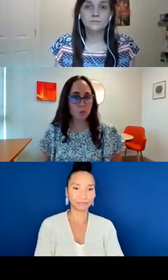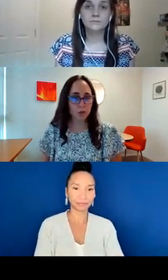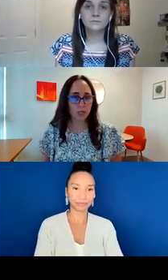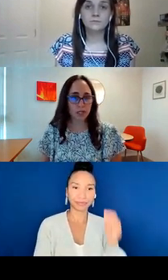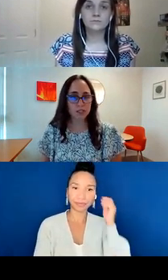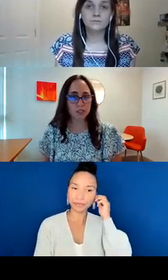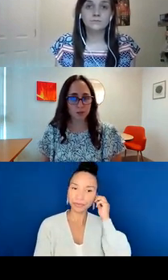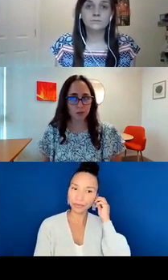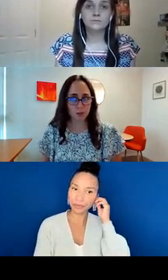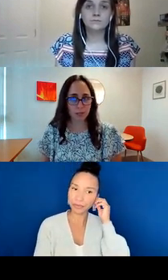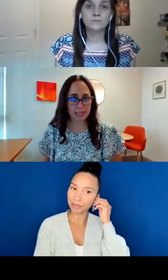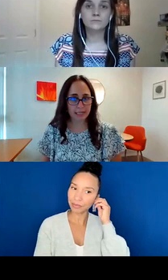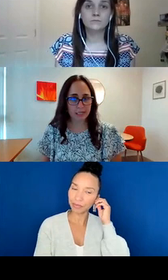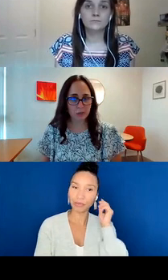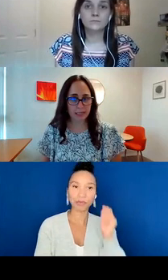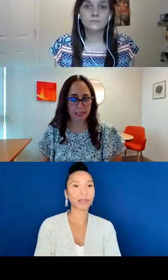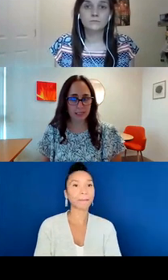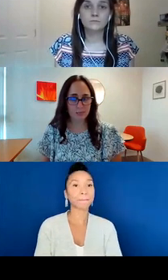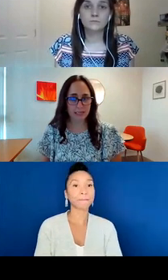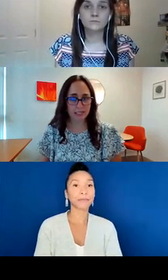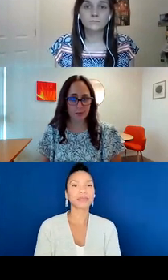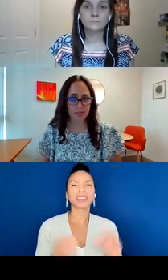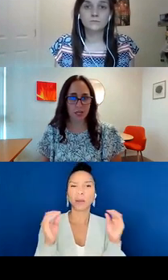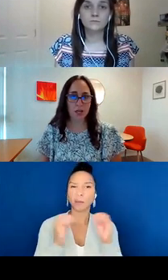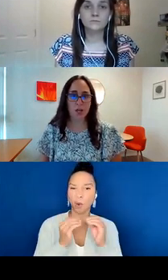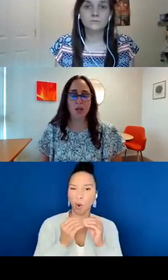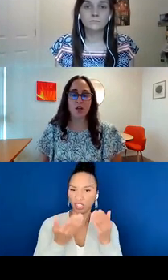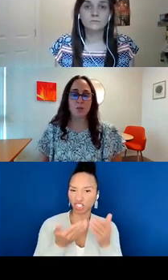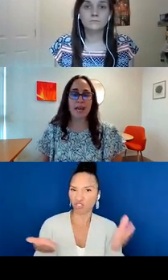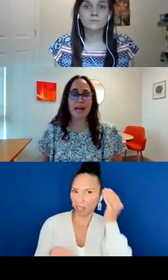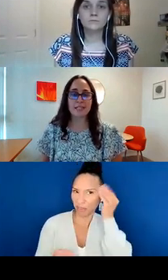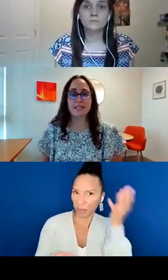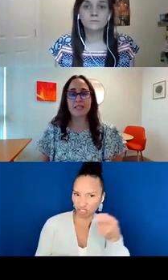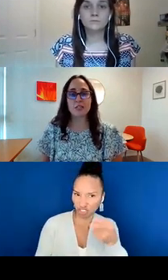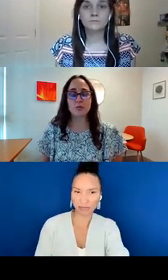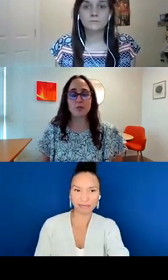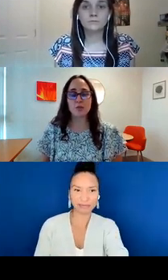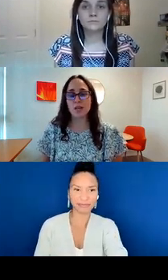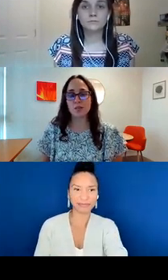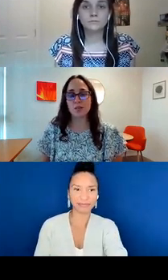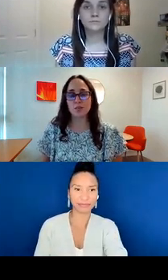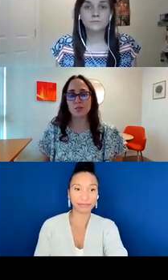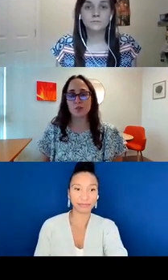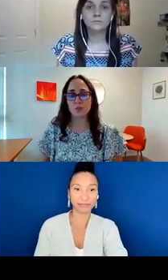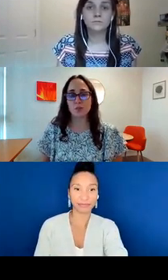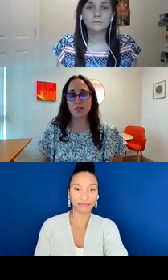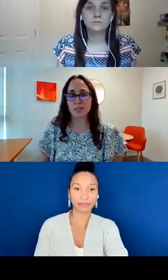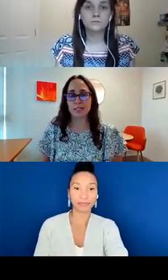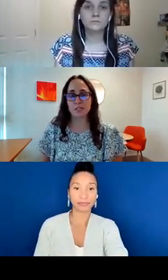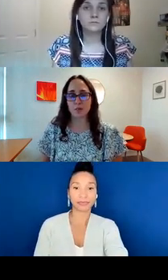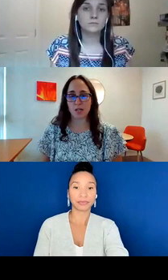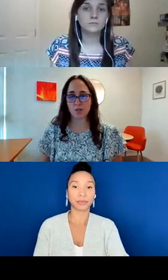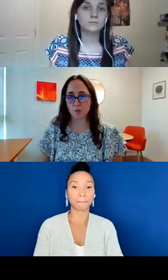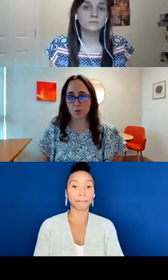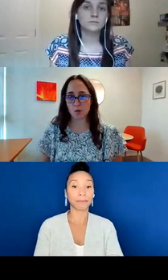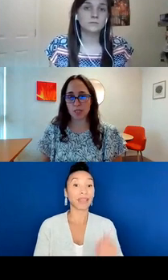A little more general reporting items related to this pandemic, we ask that you do not use the future periods progress